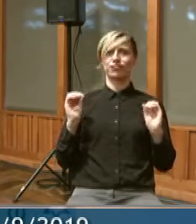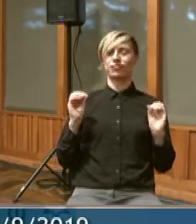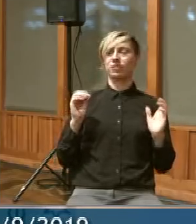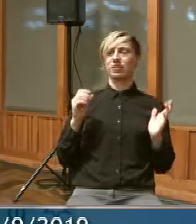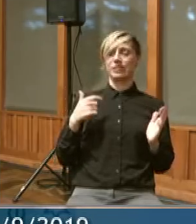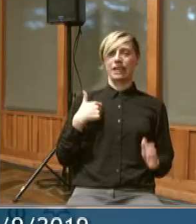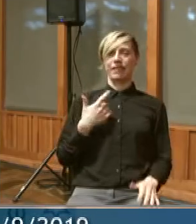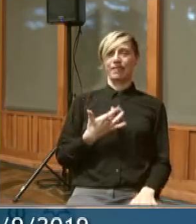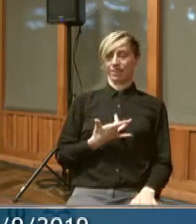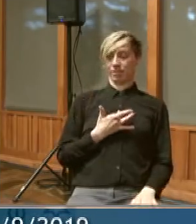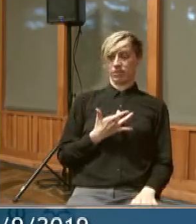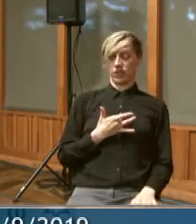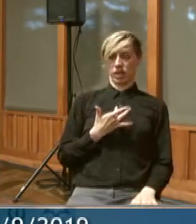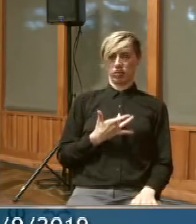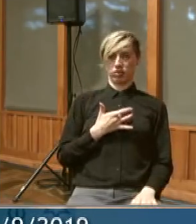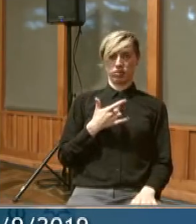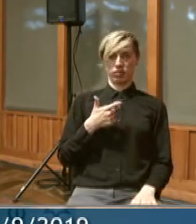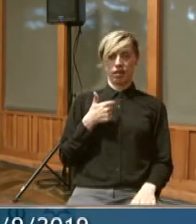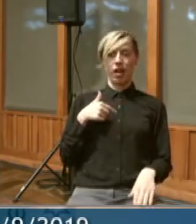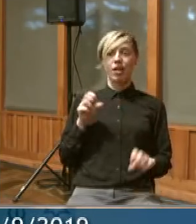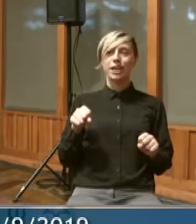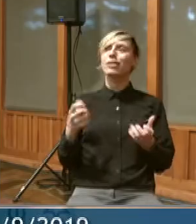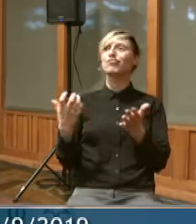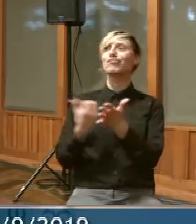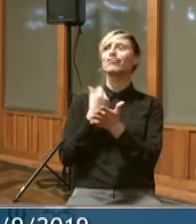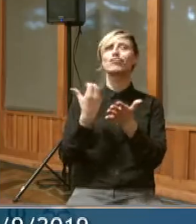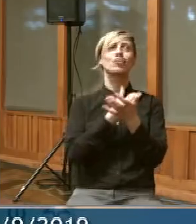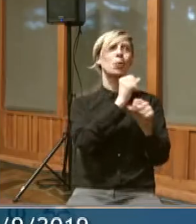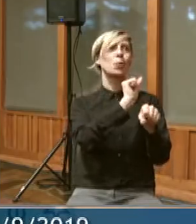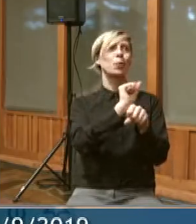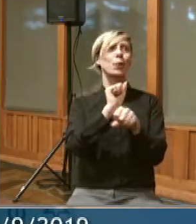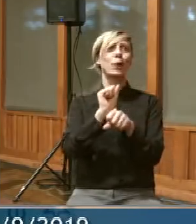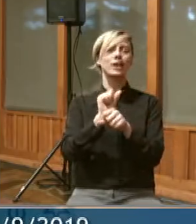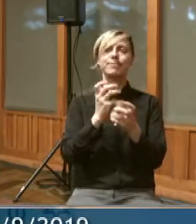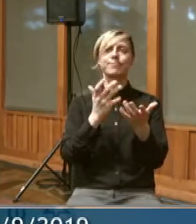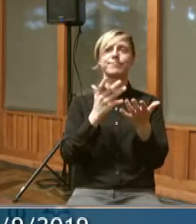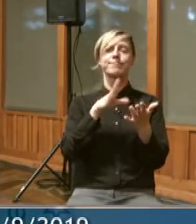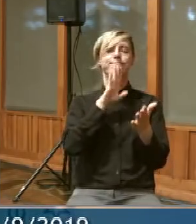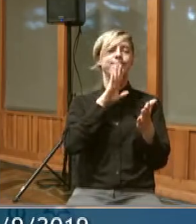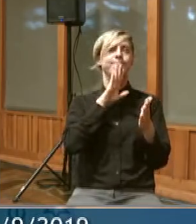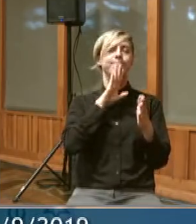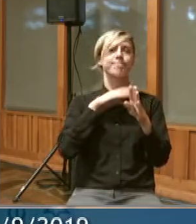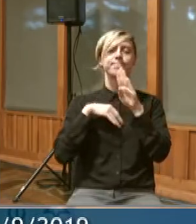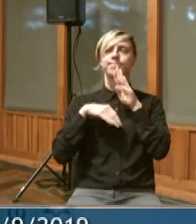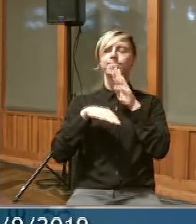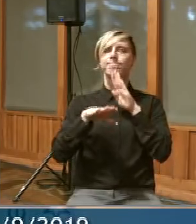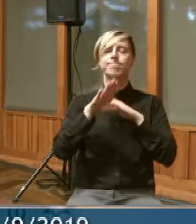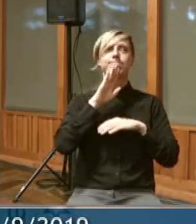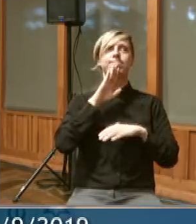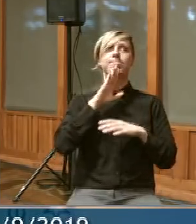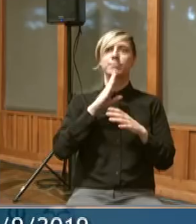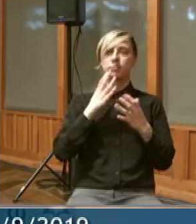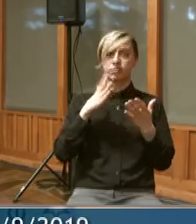COMMUNITIES BUT WE'RE MUCH SMALLER HERE. MY SENSE OF IDENTITY AND BELONGING IS GONE. MANY OF YOU -- I BARELY FEEL LIKE I HAVE ANY OPPORTUNITIES